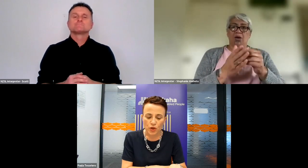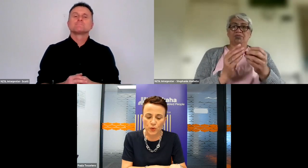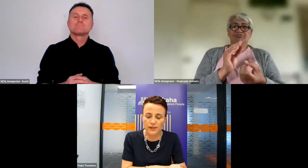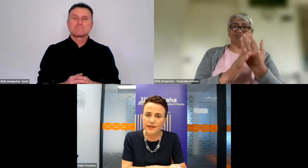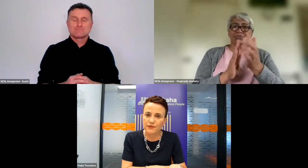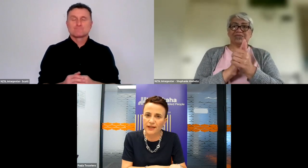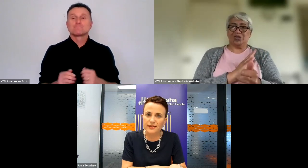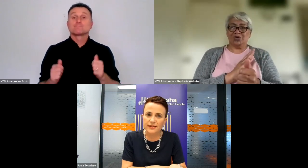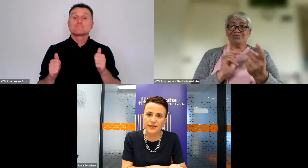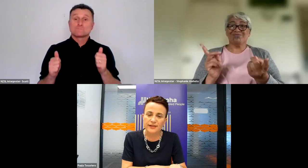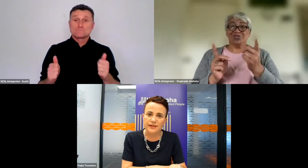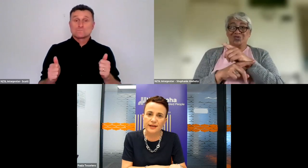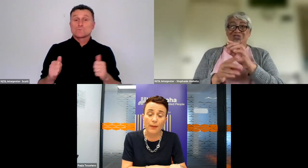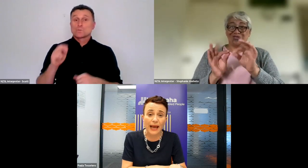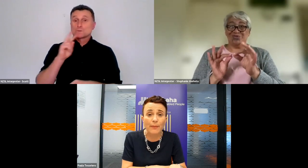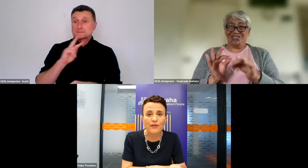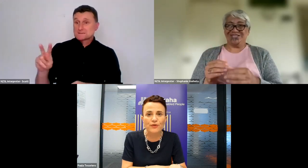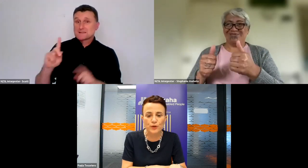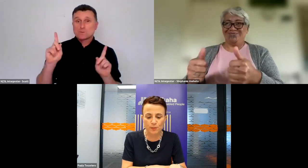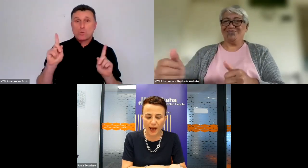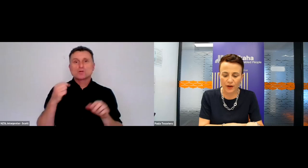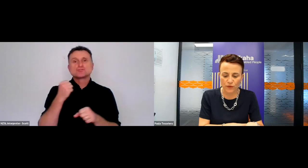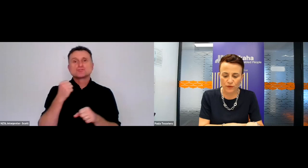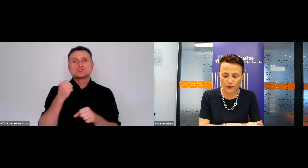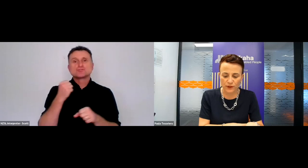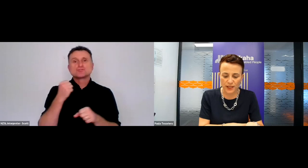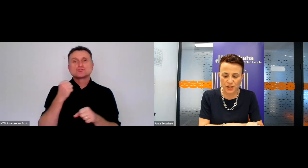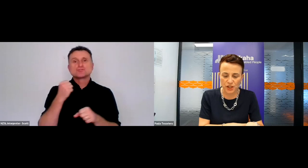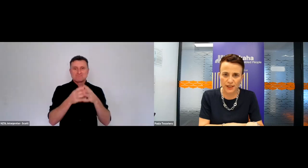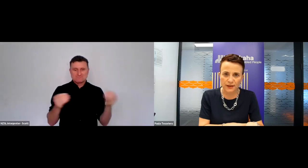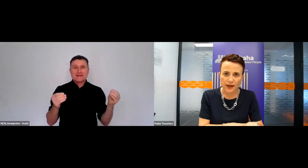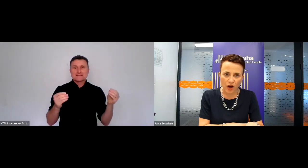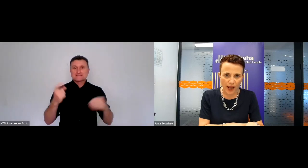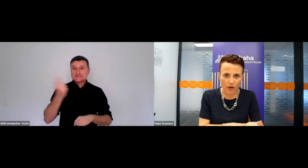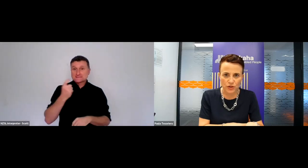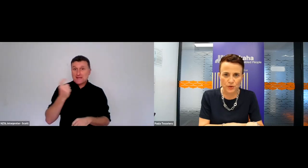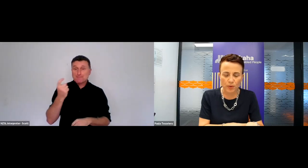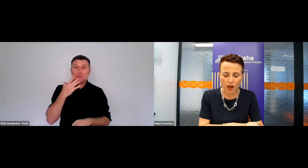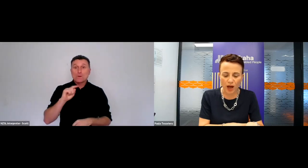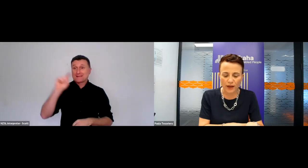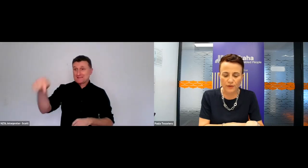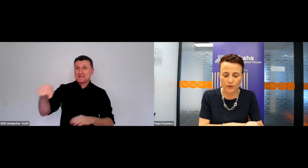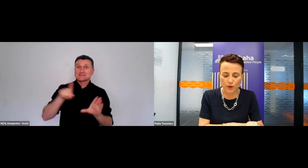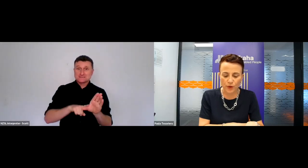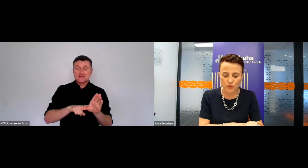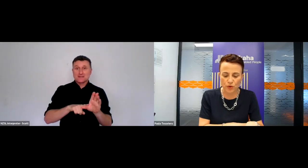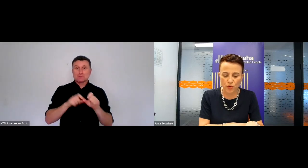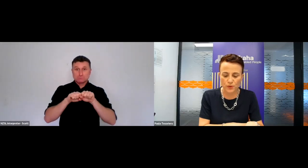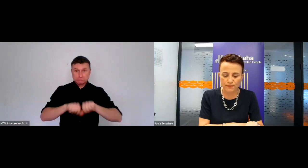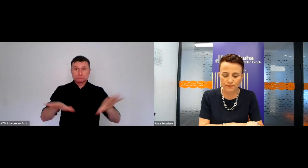You’ll see vacancies coming up in the first part of next year, and I encourage you to apply.